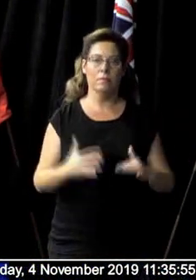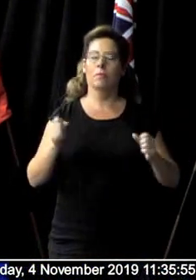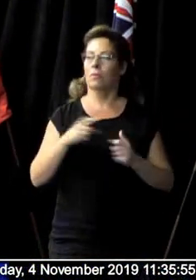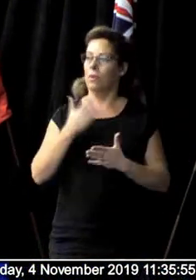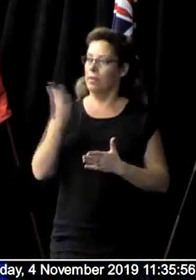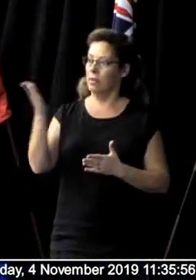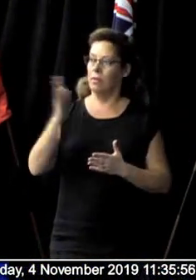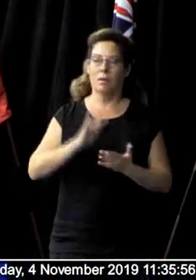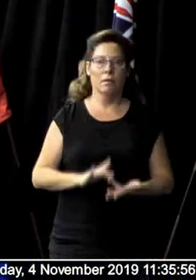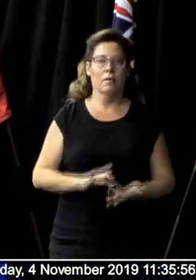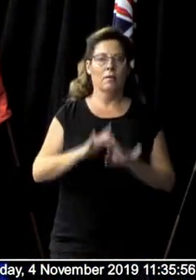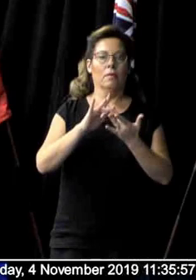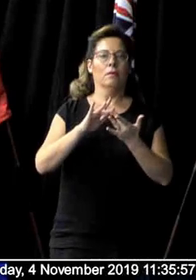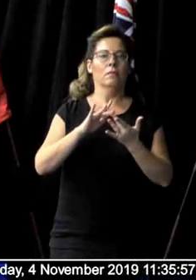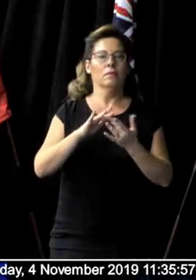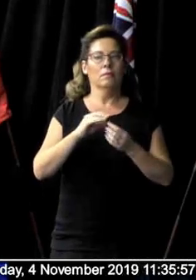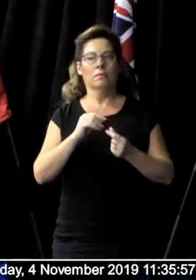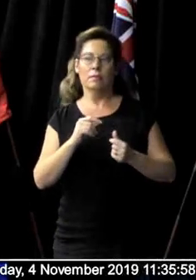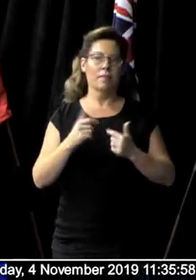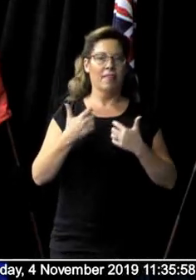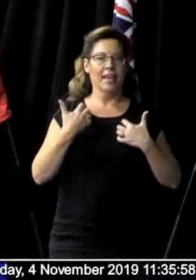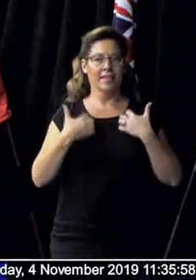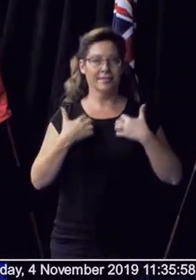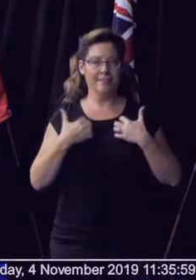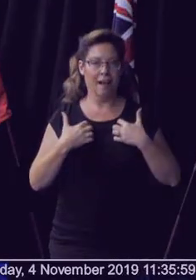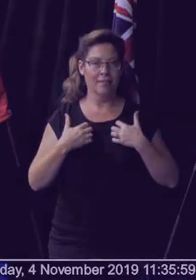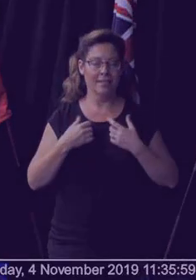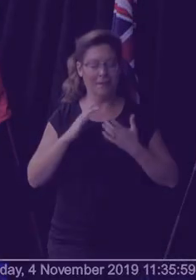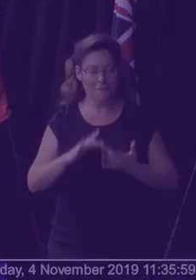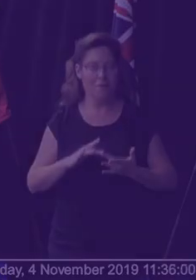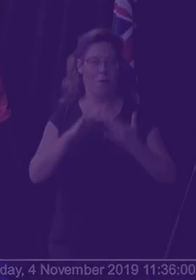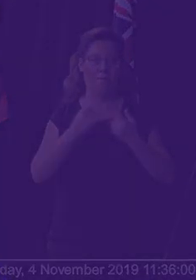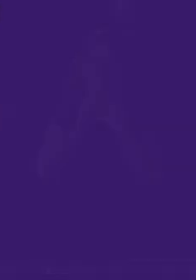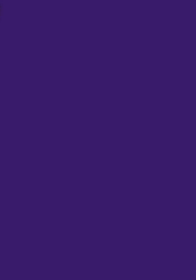Dr Mellifont has foreshadowed, the exciting business of tendering documents. Thank you.